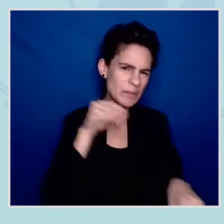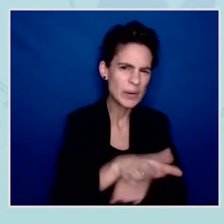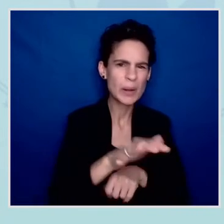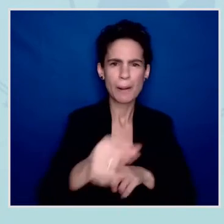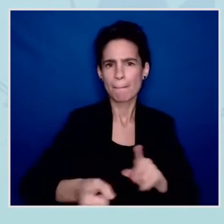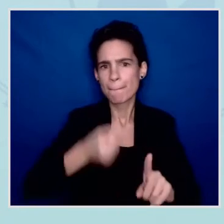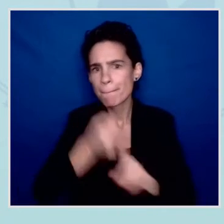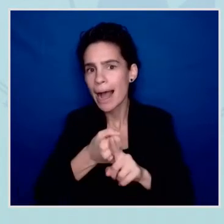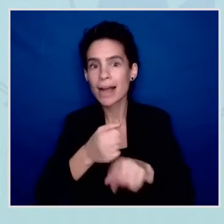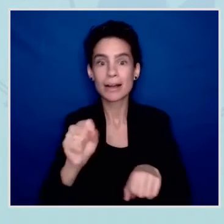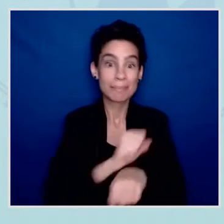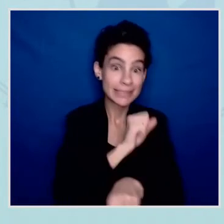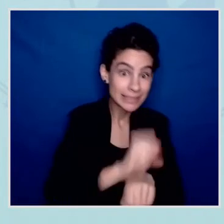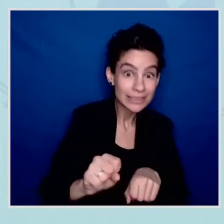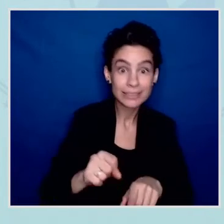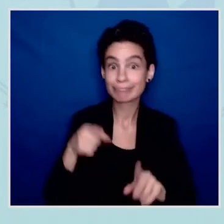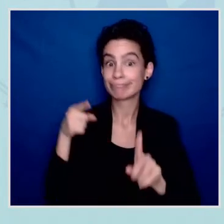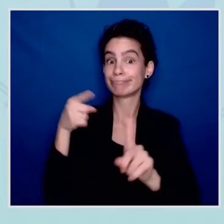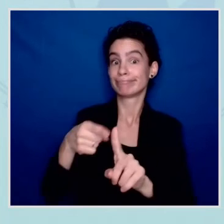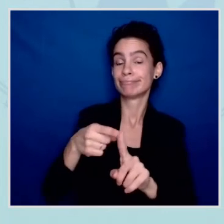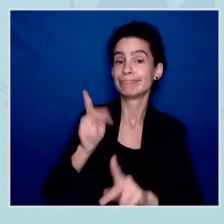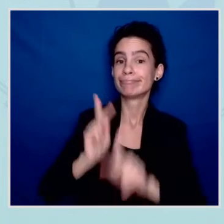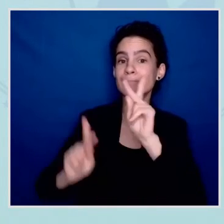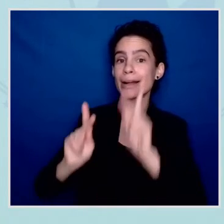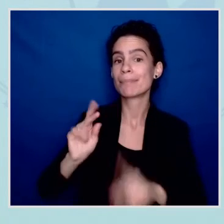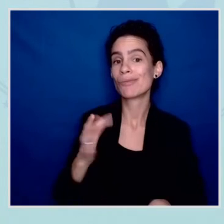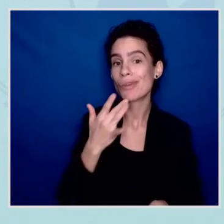SO MANY SMALL BUSINESSES ACROSS THE COUNTRY HAVE BEEN DEVASTATED BY THE PANDEMIC AND